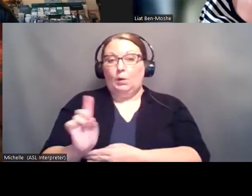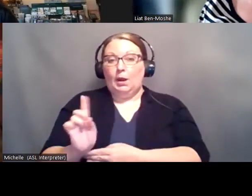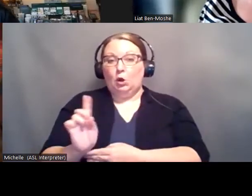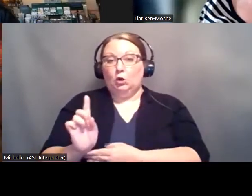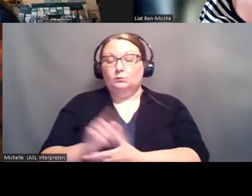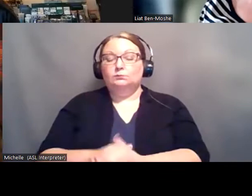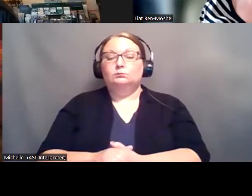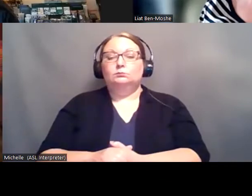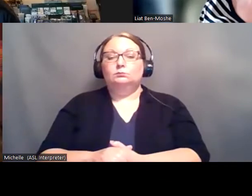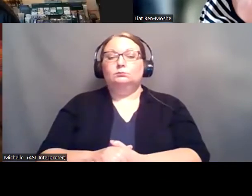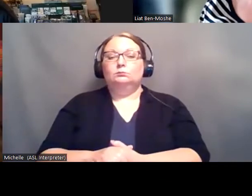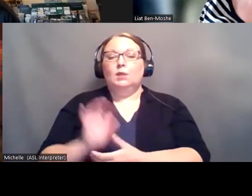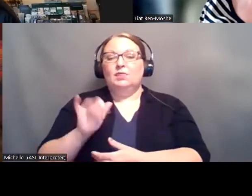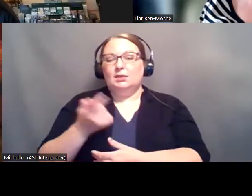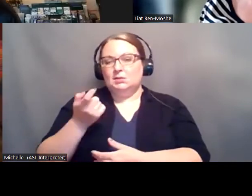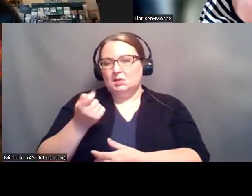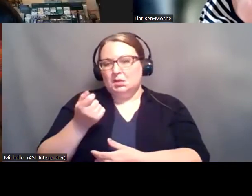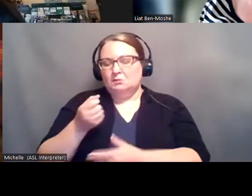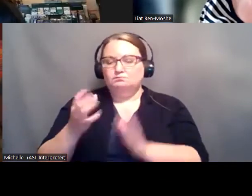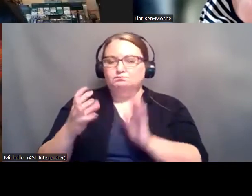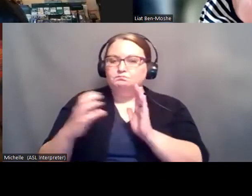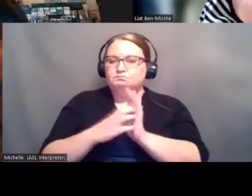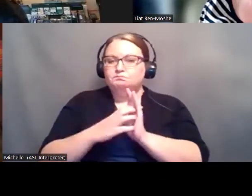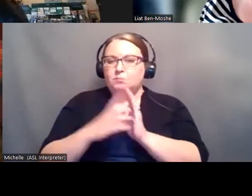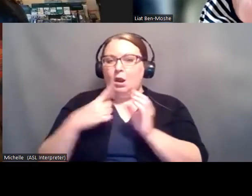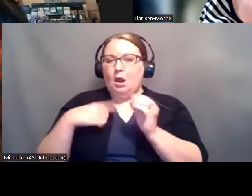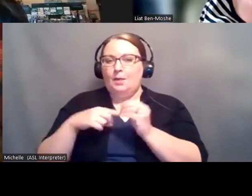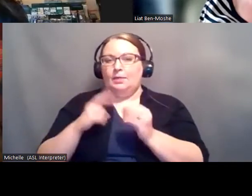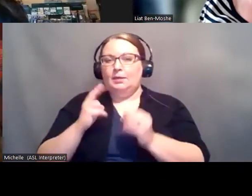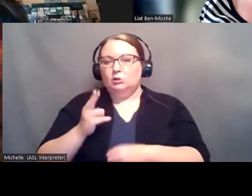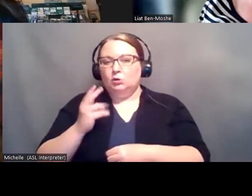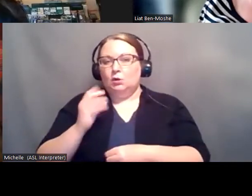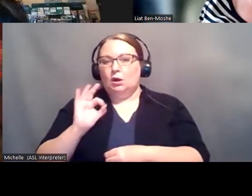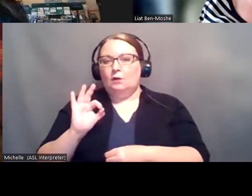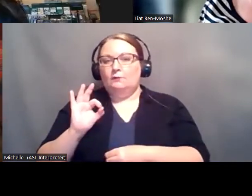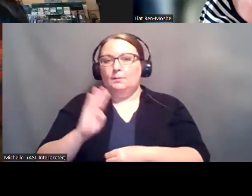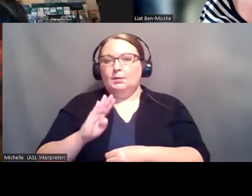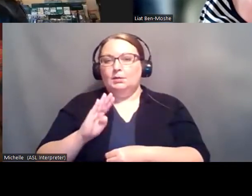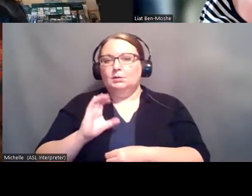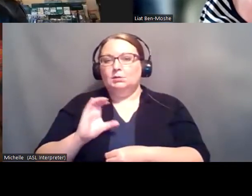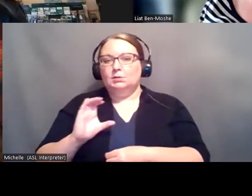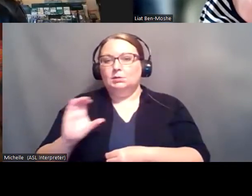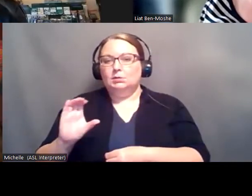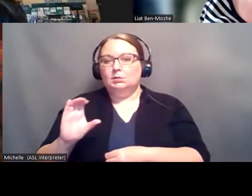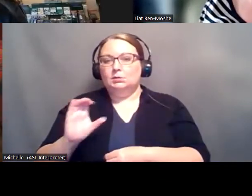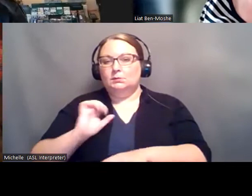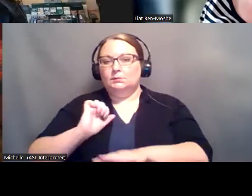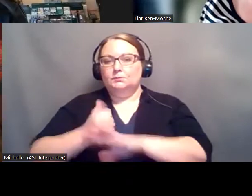this is a little bit about the history of the BCCC. So it was founded in 2001,